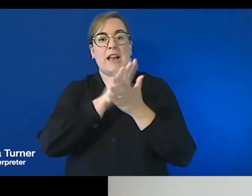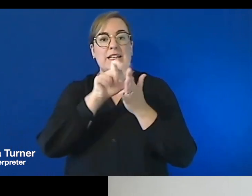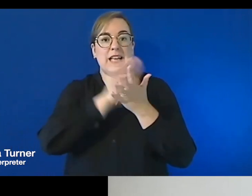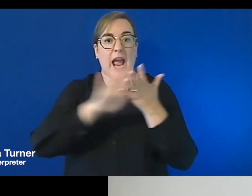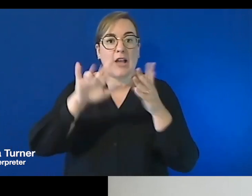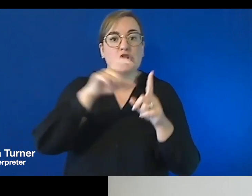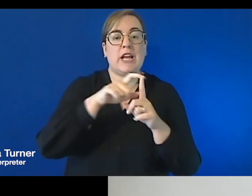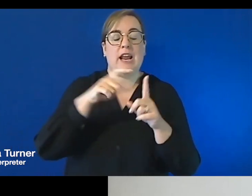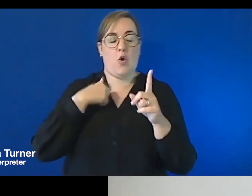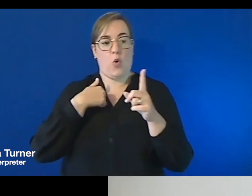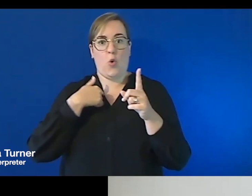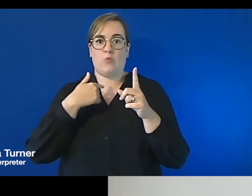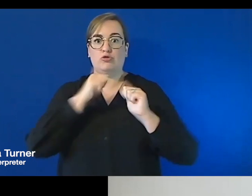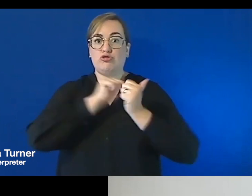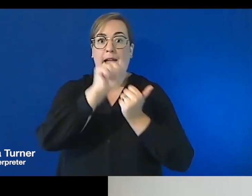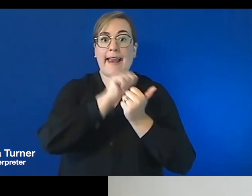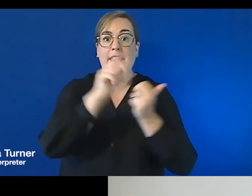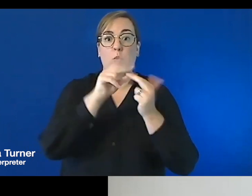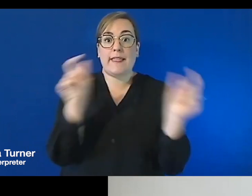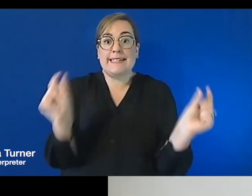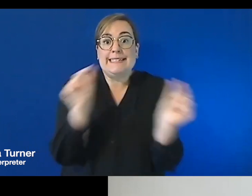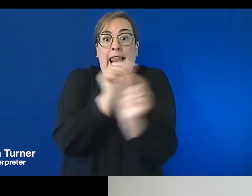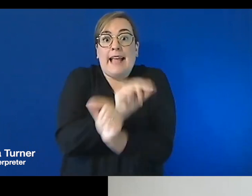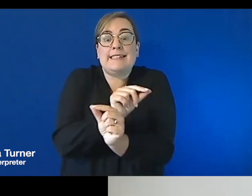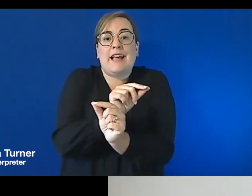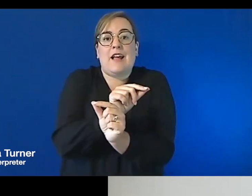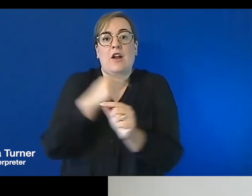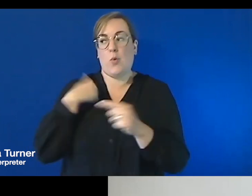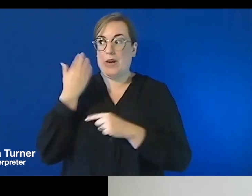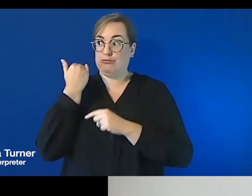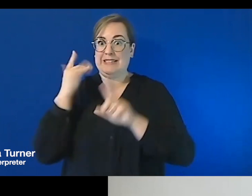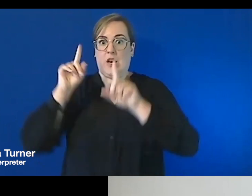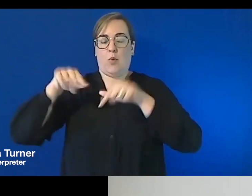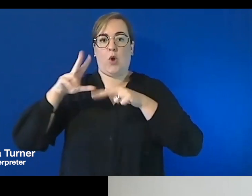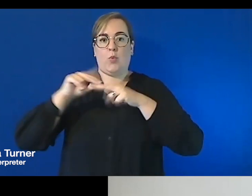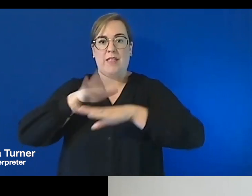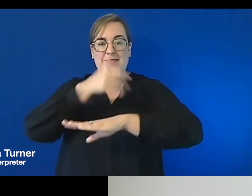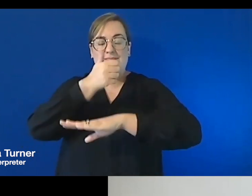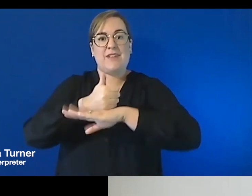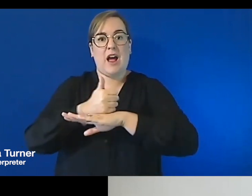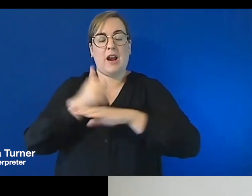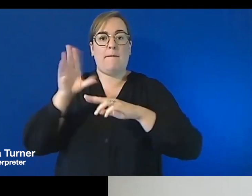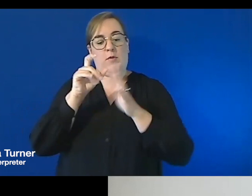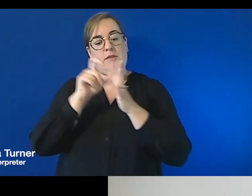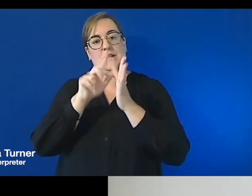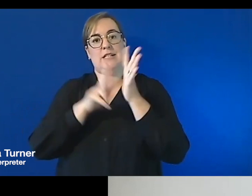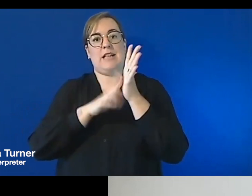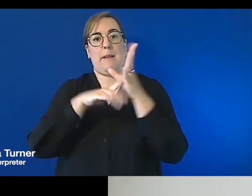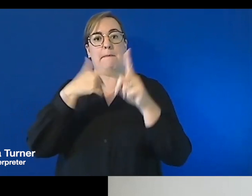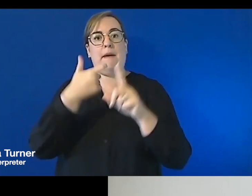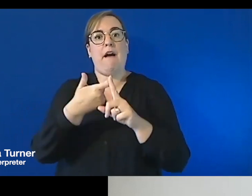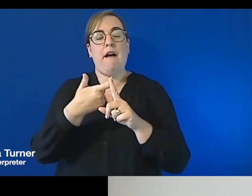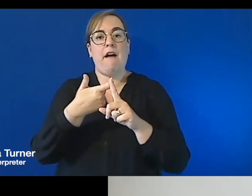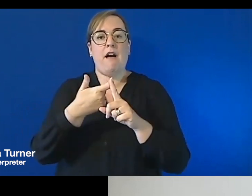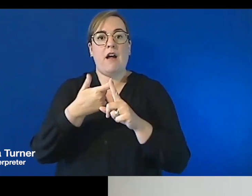just work with a search startup from Denmark, at the same time just look at this musician NGC from